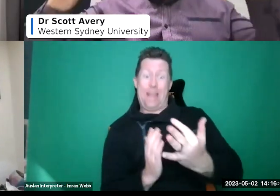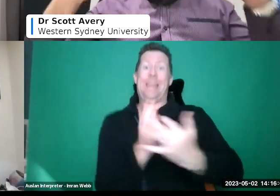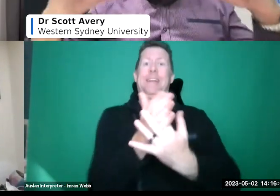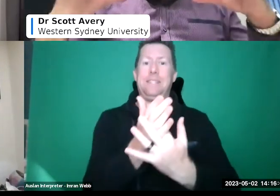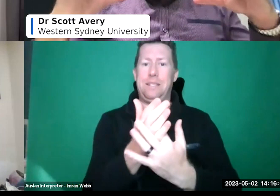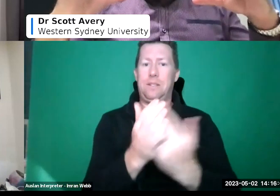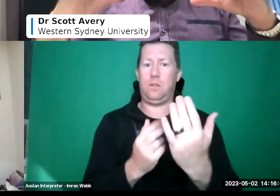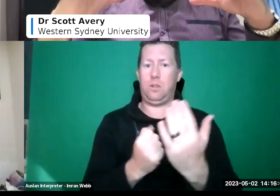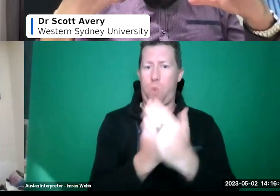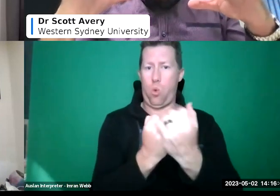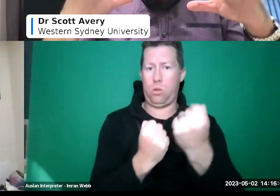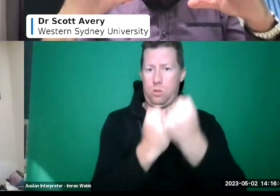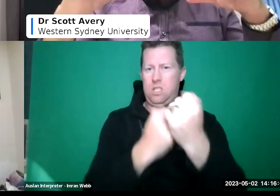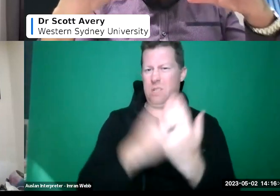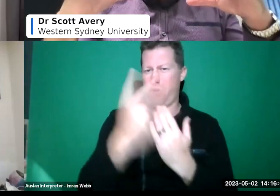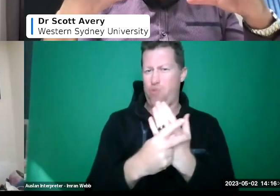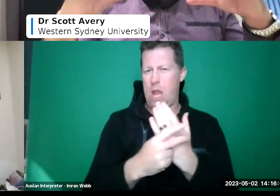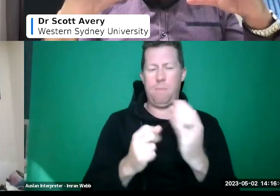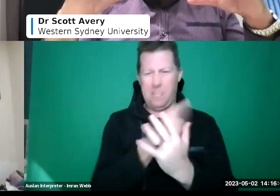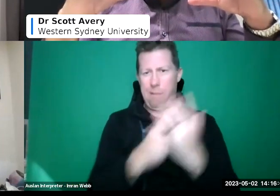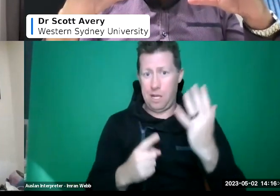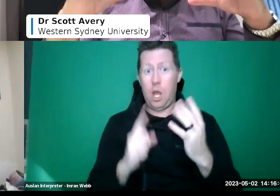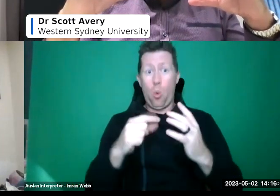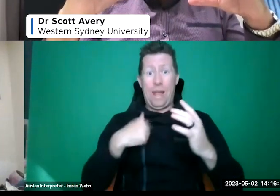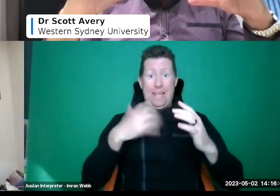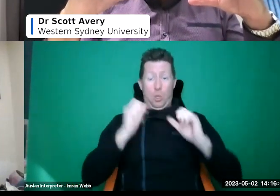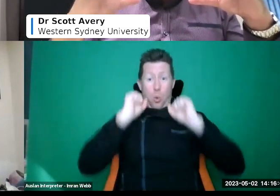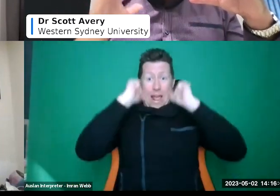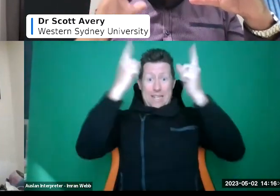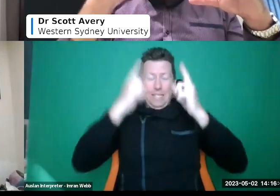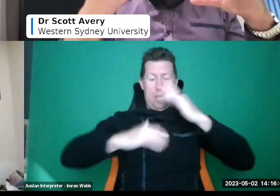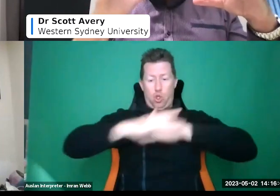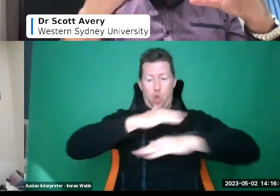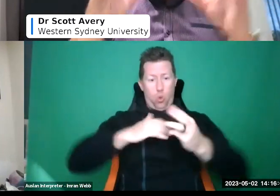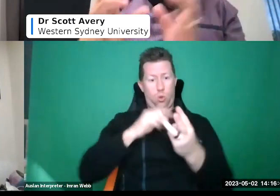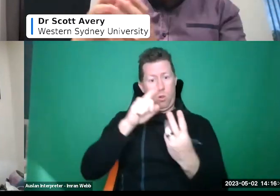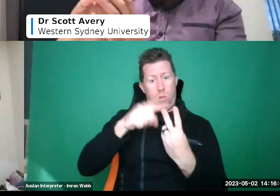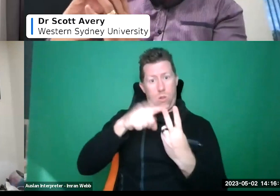We need to understand better, more around the social circumstances. So we need to push there,